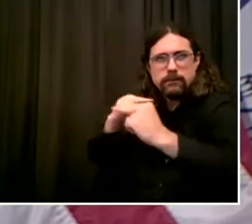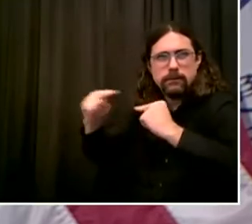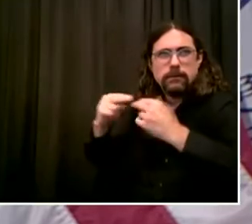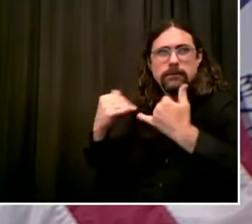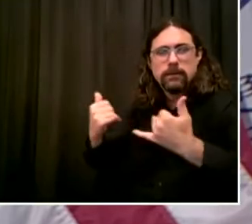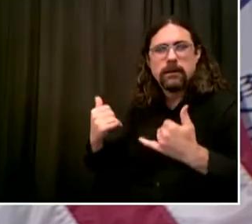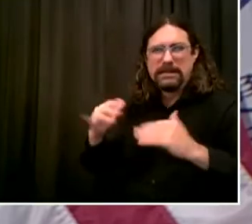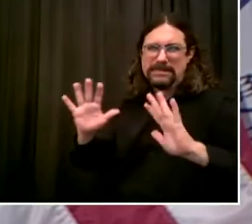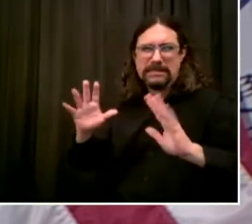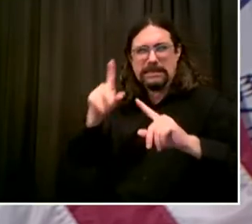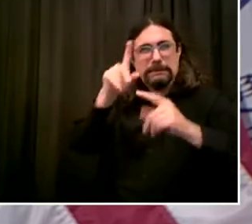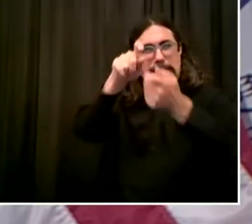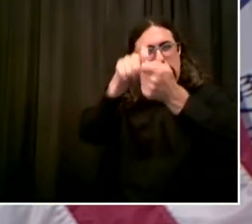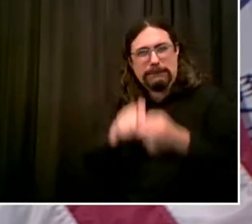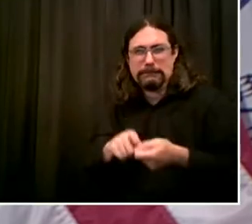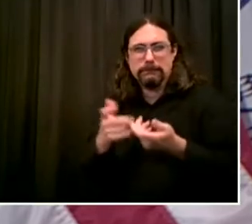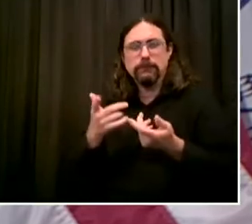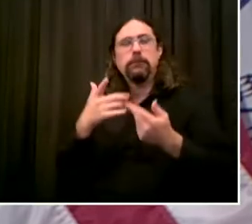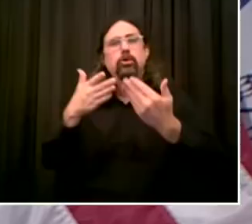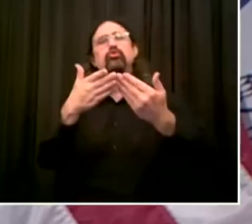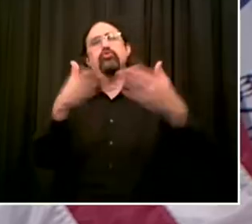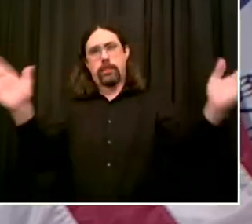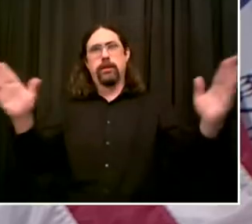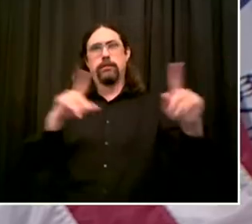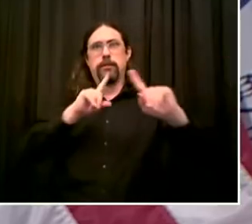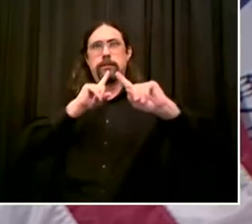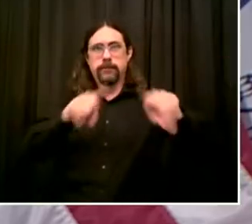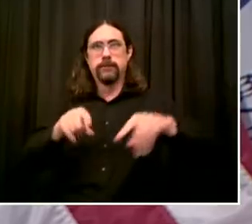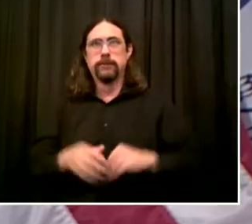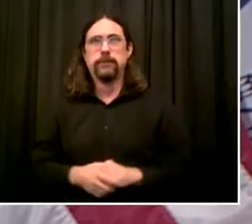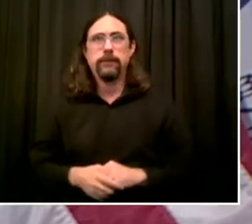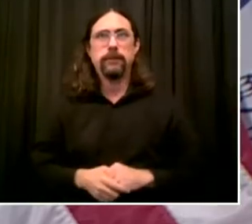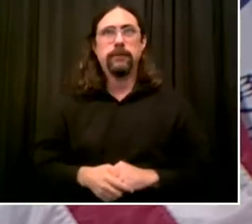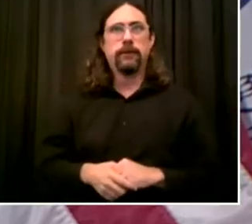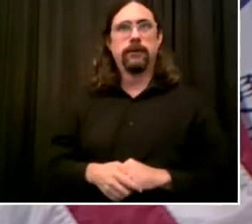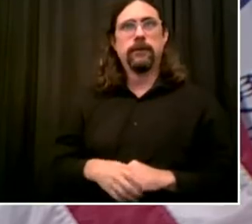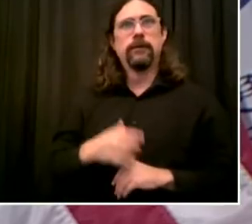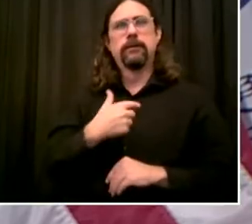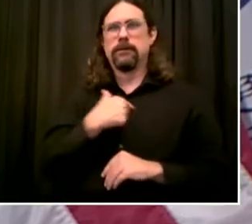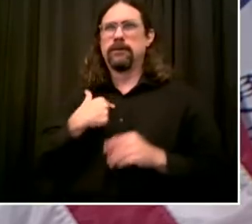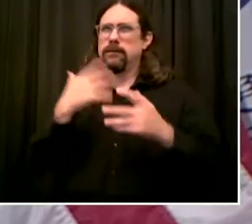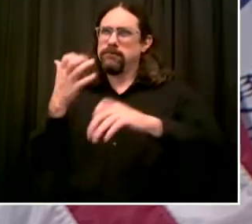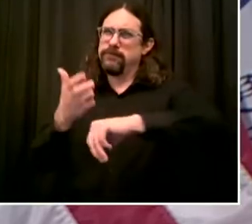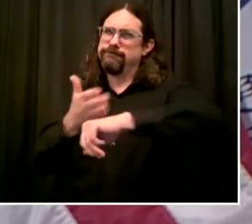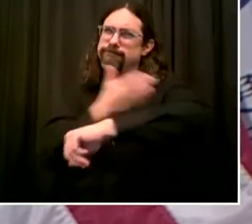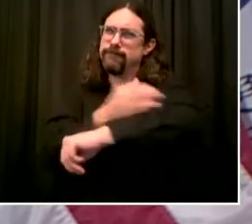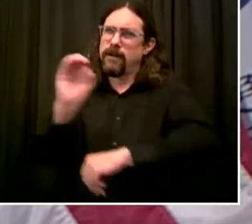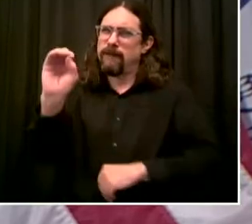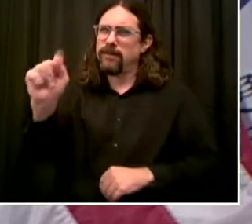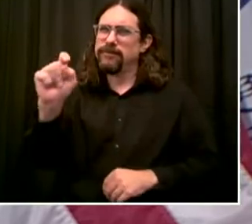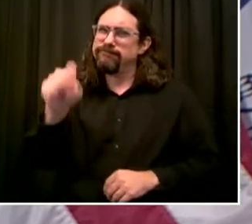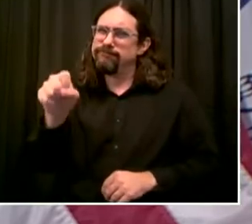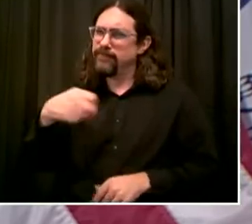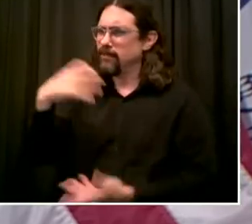OVER TIME, THERE WAS ALWAYS AN AREA THAT WE WANT TO DO BETTER AND THIS HAS BEEN WELL BEFORE CURRENT REALITIES AND MANY